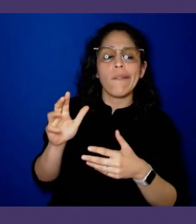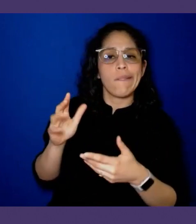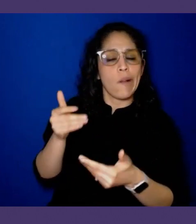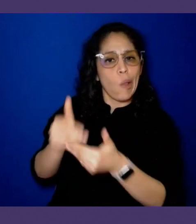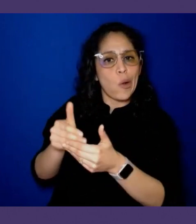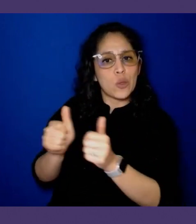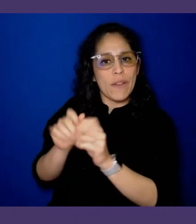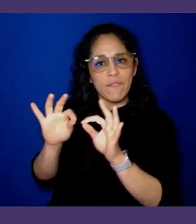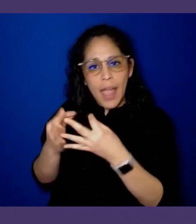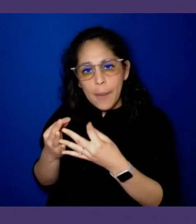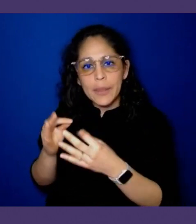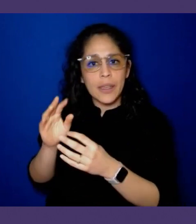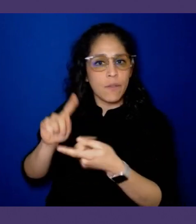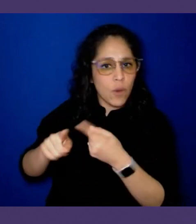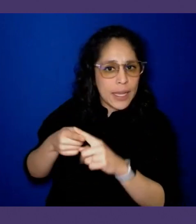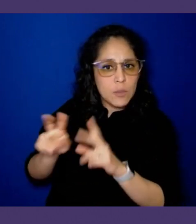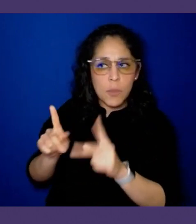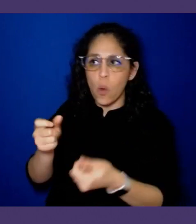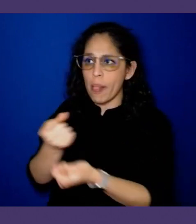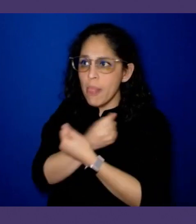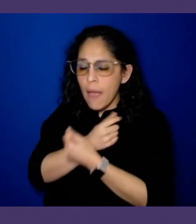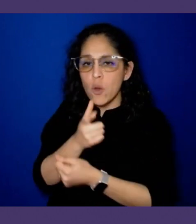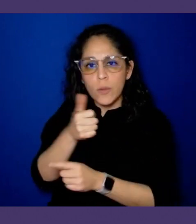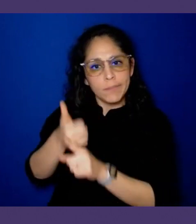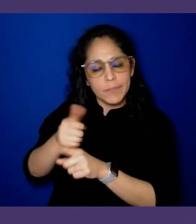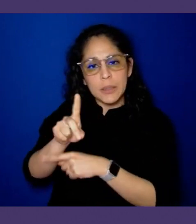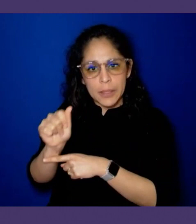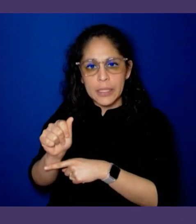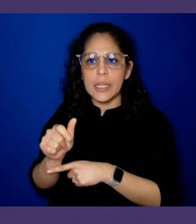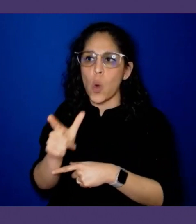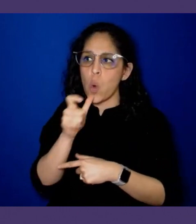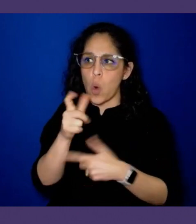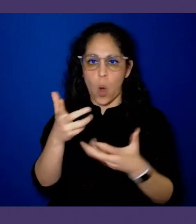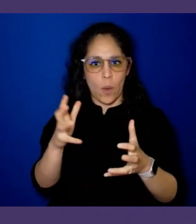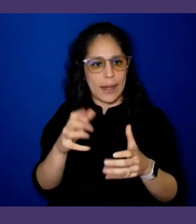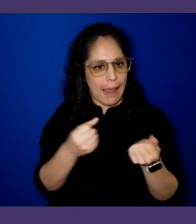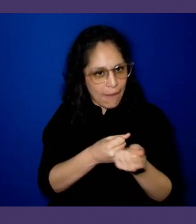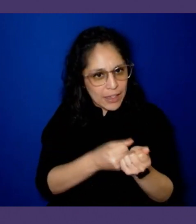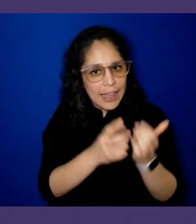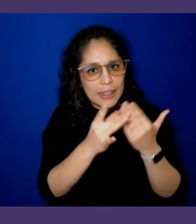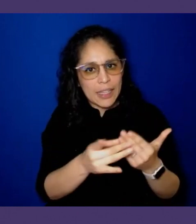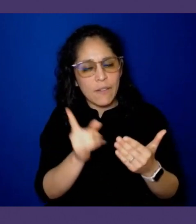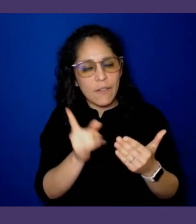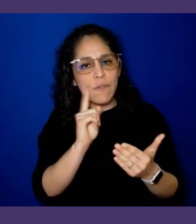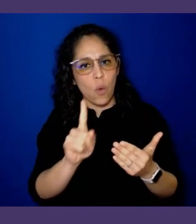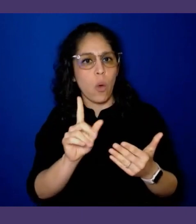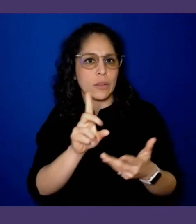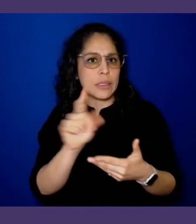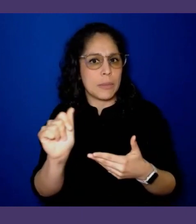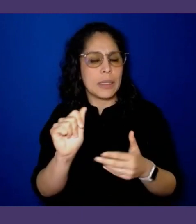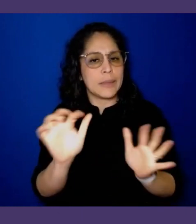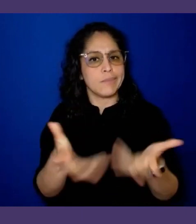or are champions and allies of accessibility so we also are a disability led organization. Carie Fisher: That's amazing to hear.